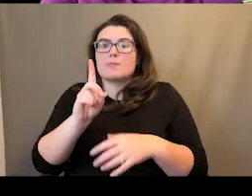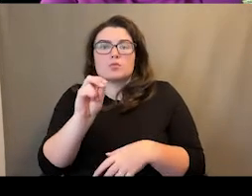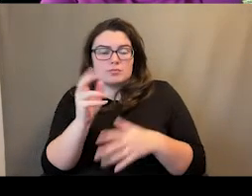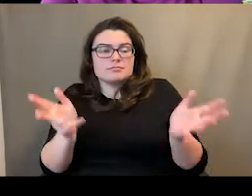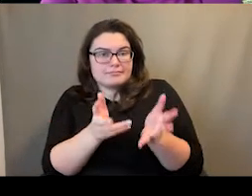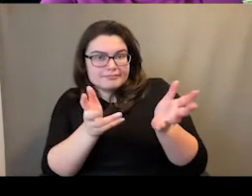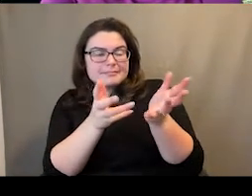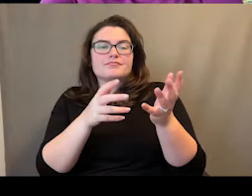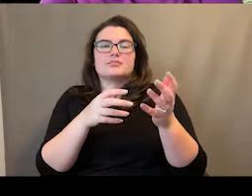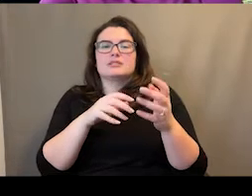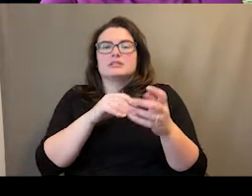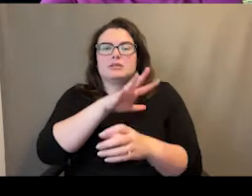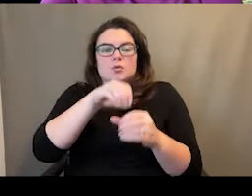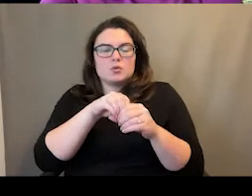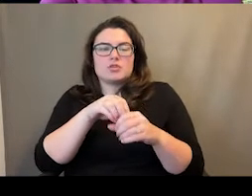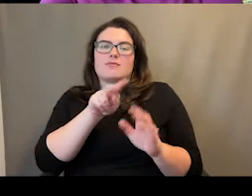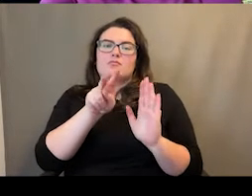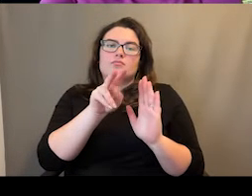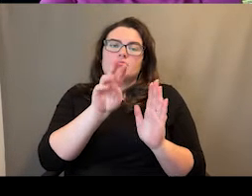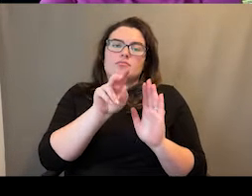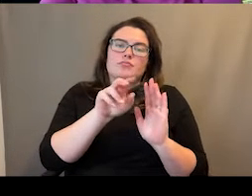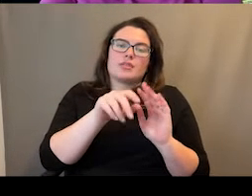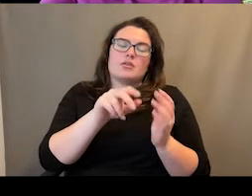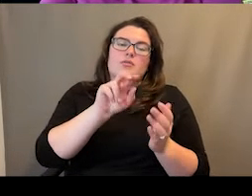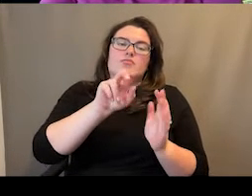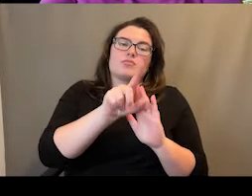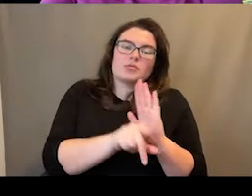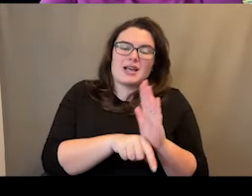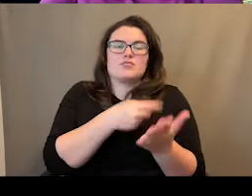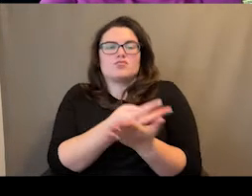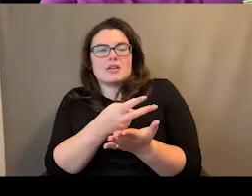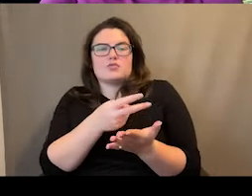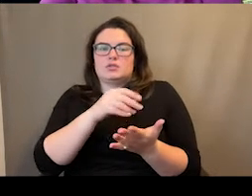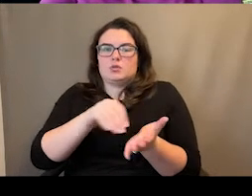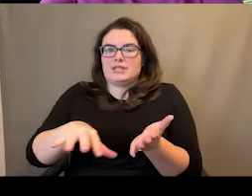of undergraduate and graduate students in your proposals. Each of these programs, as I mentioned,